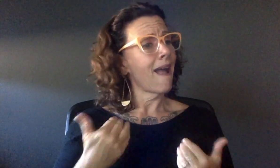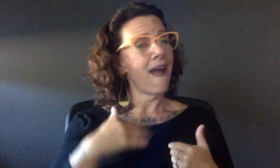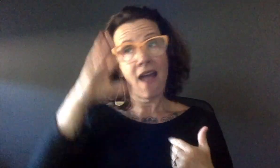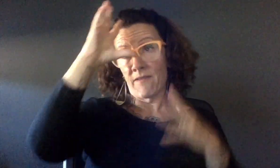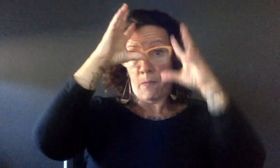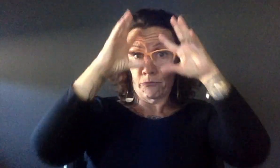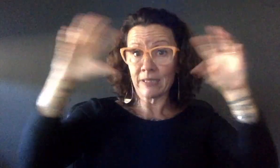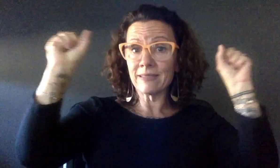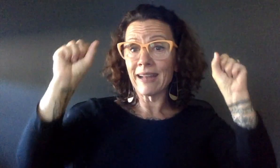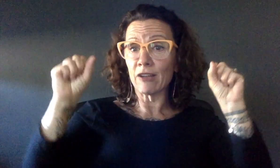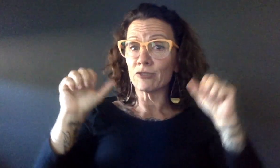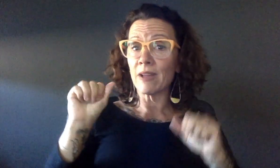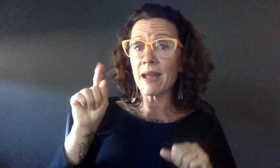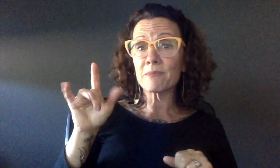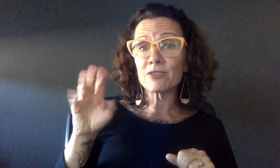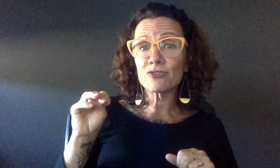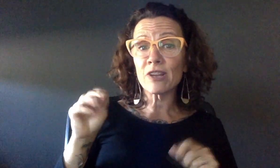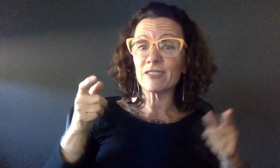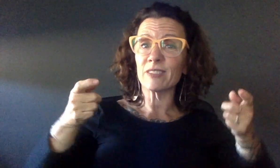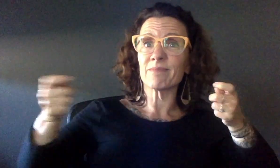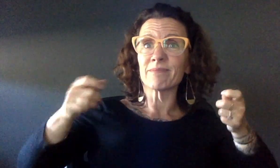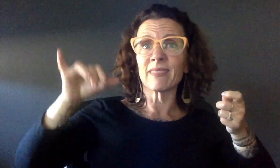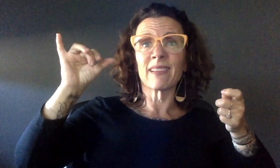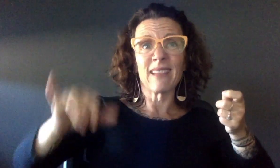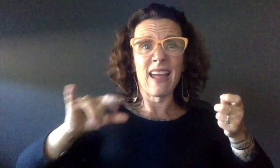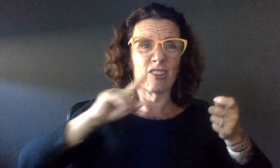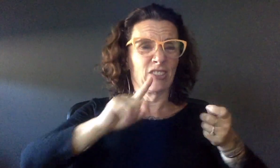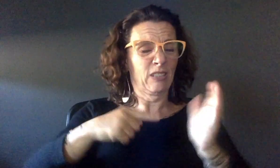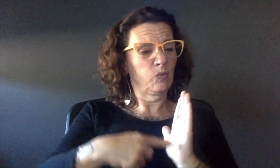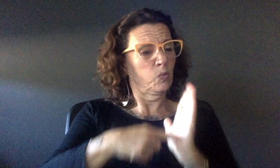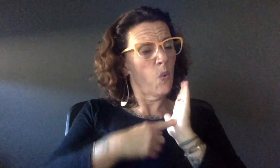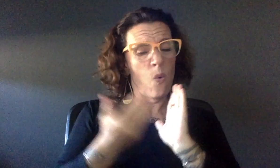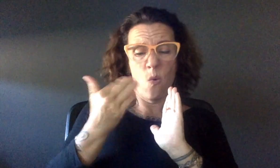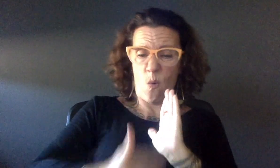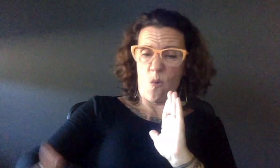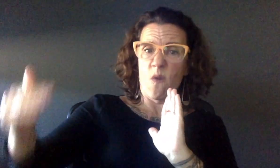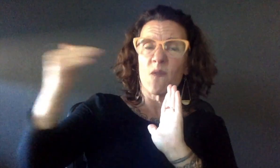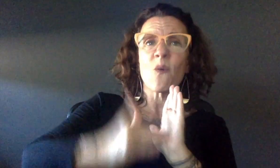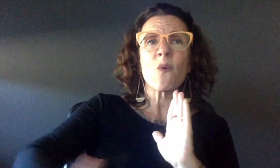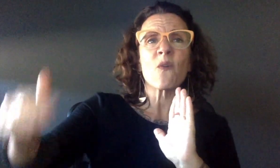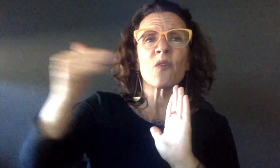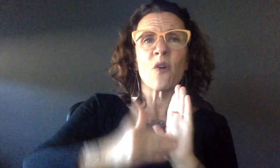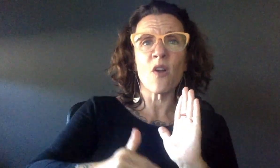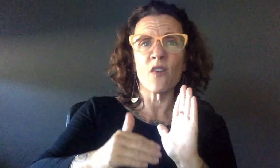We have a presidential administration that has proven time and again to be